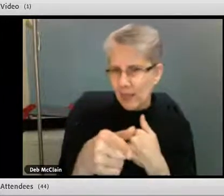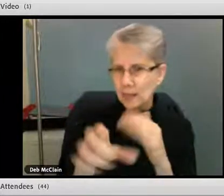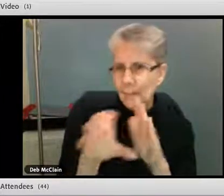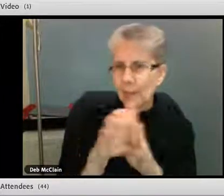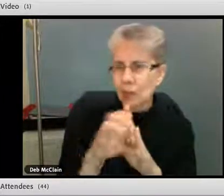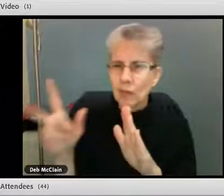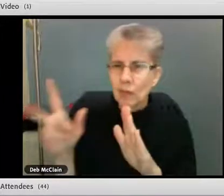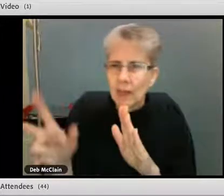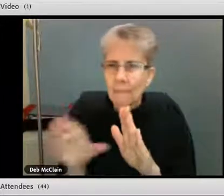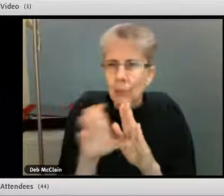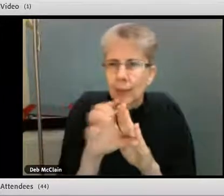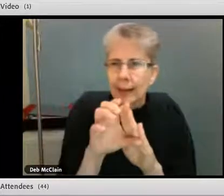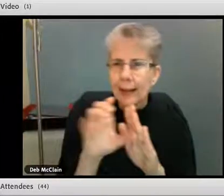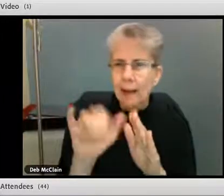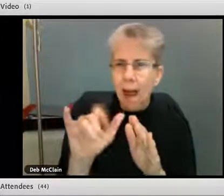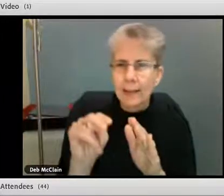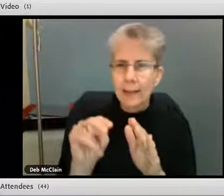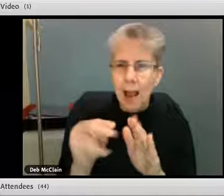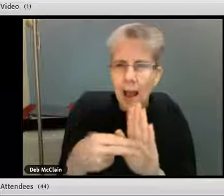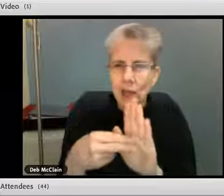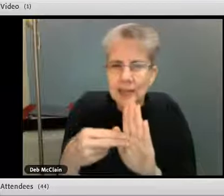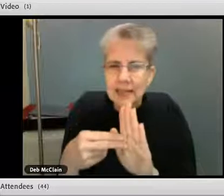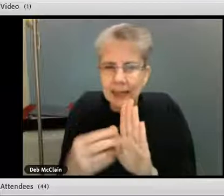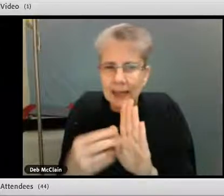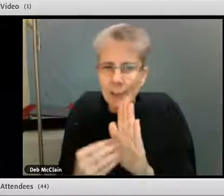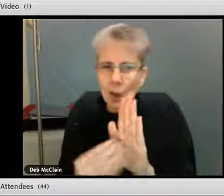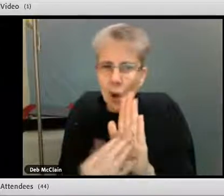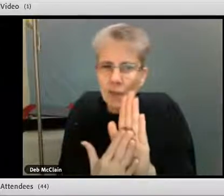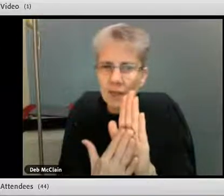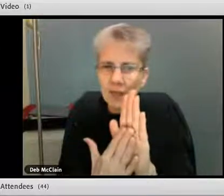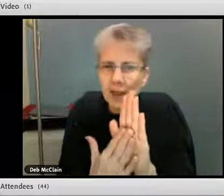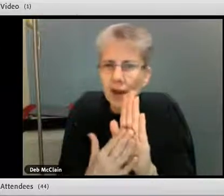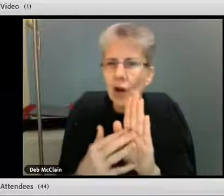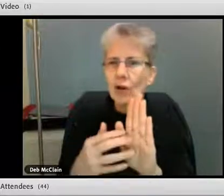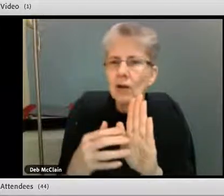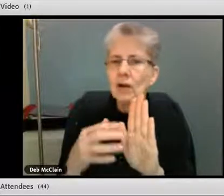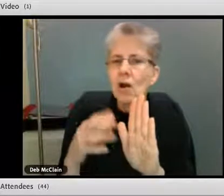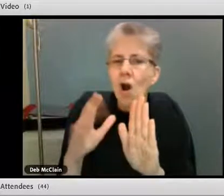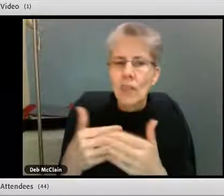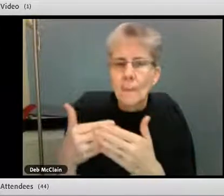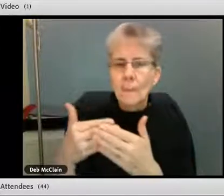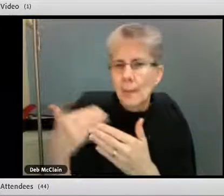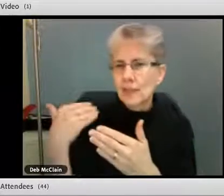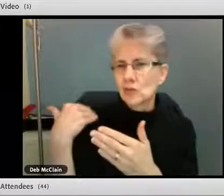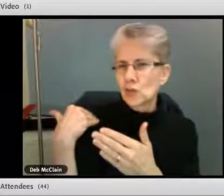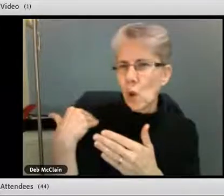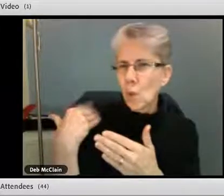and put it over there, over the baby's shoulder. I can add a caption over her shoulder.